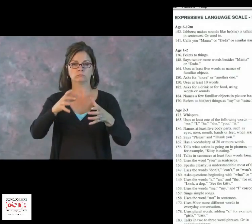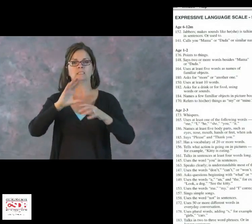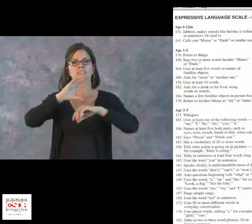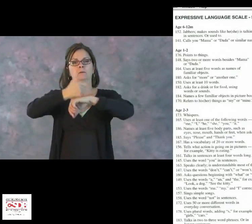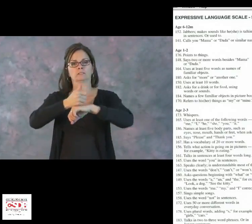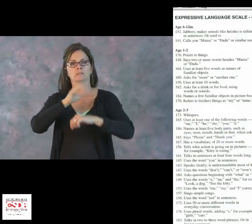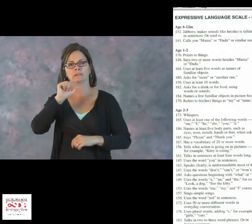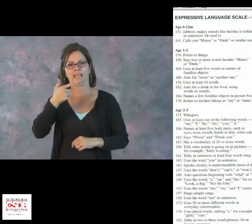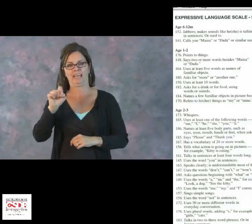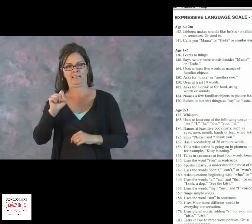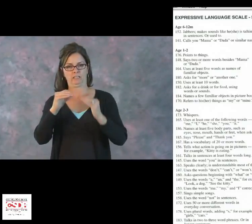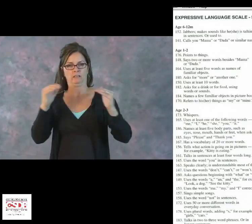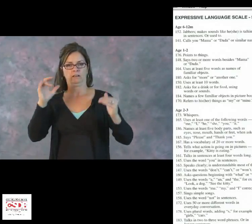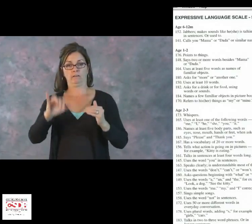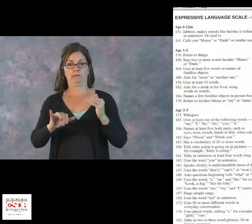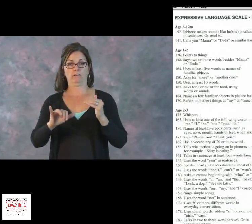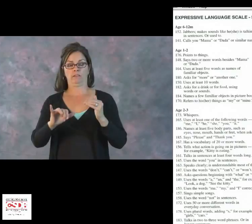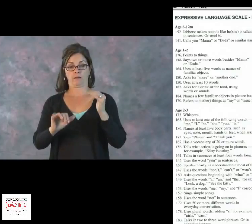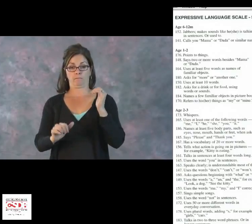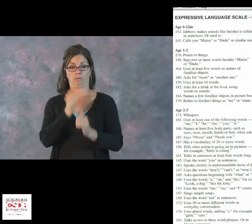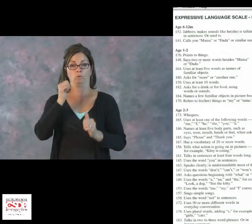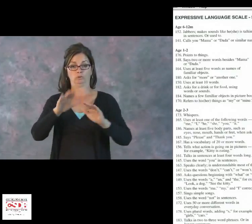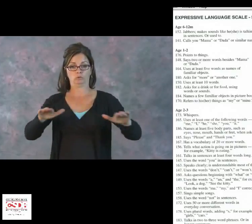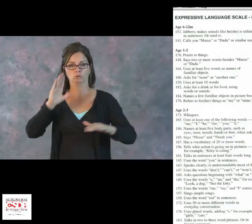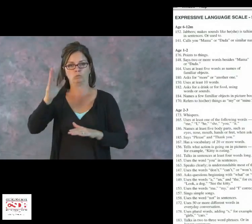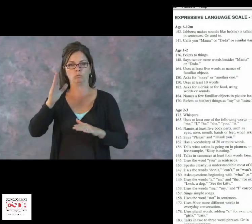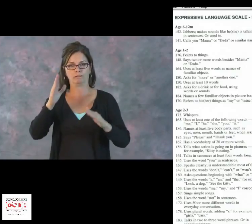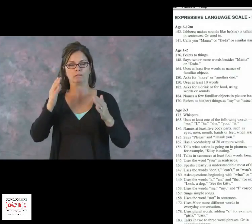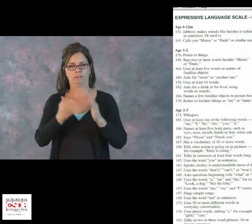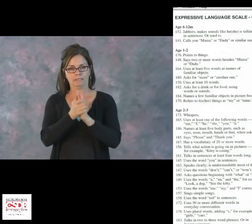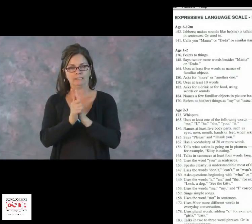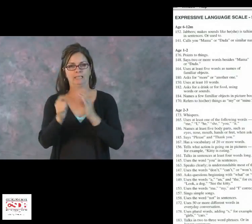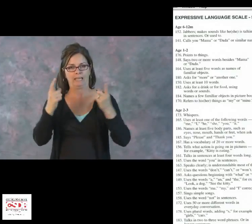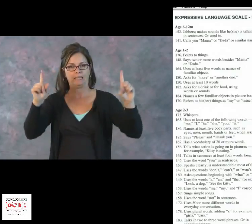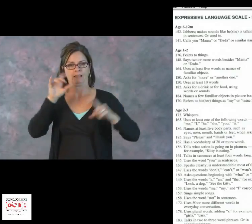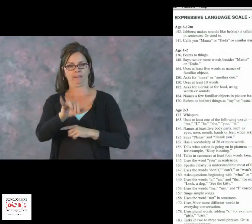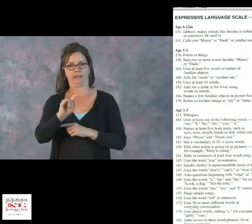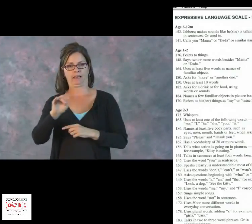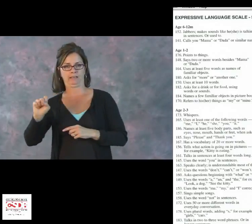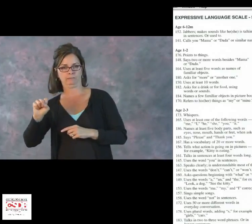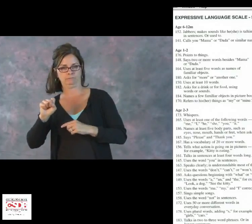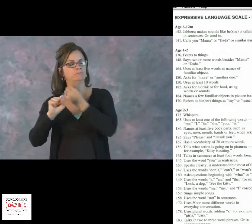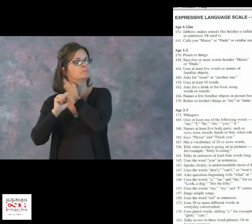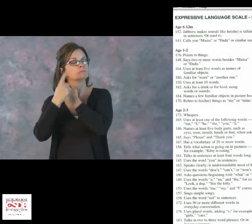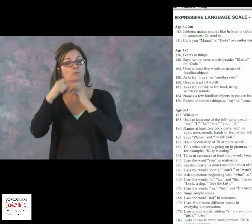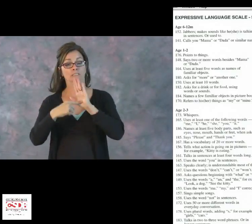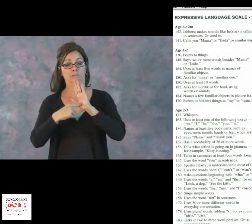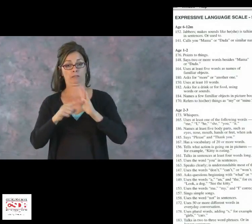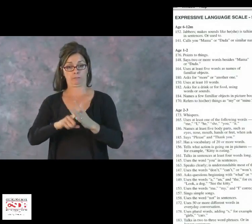at which most children would obtain that item. We see in the very beginning, there's a couple of items